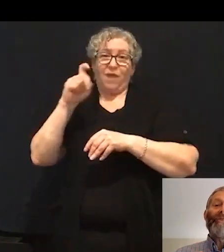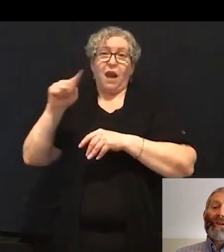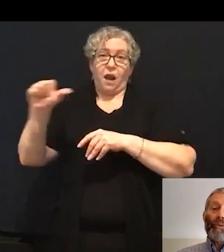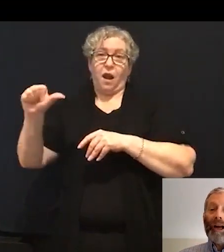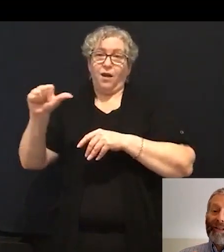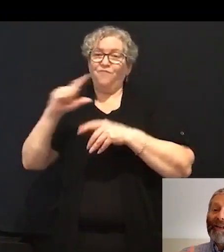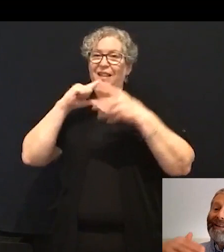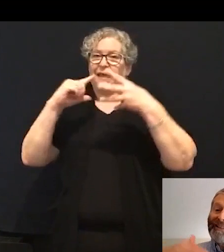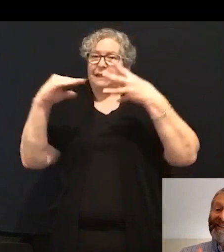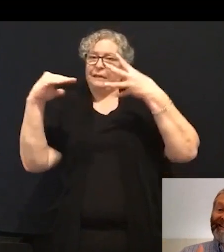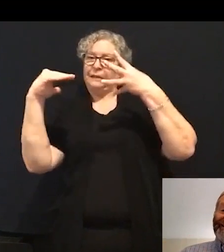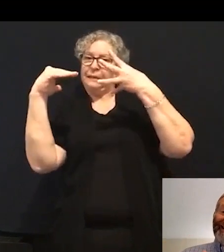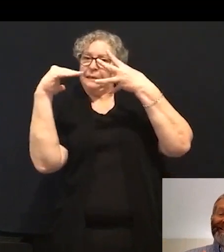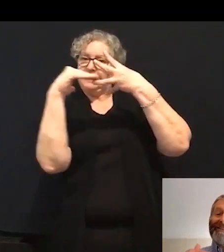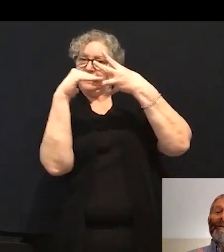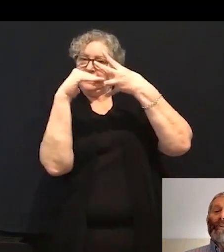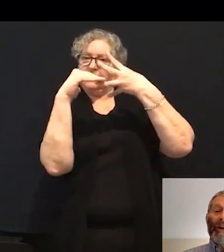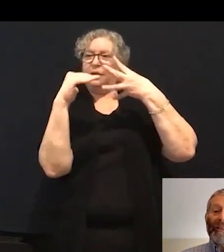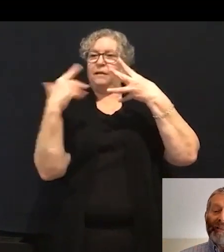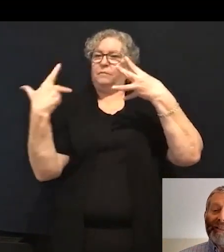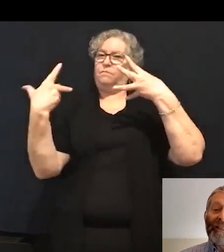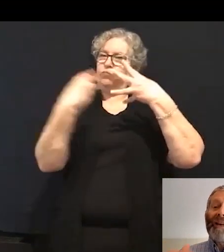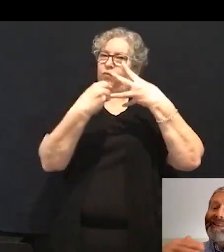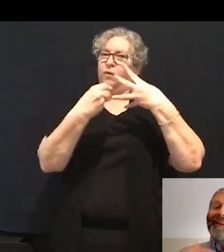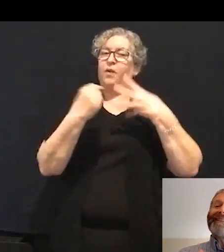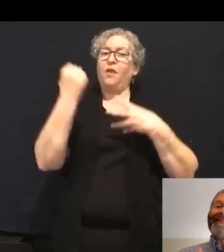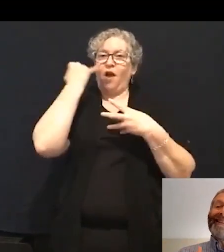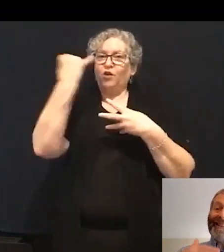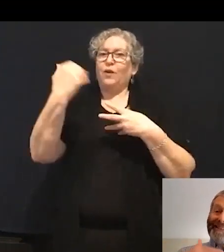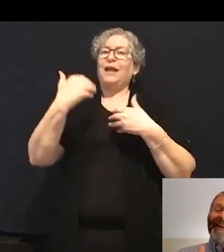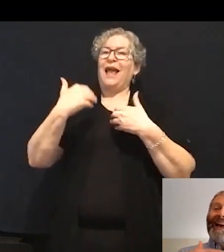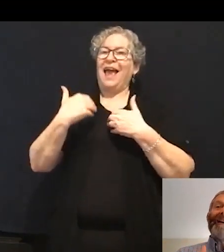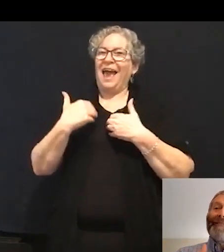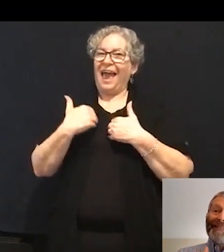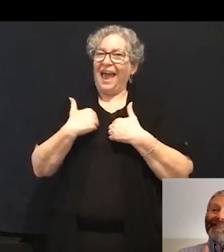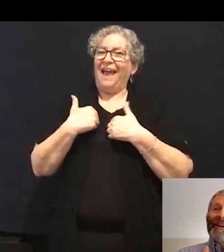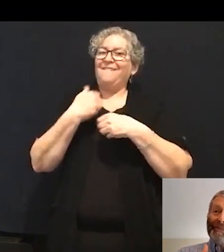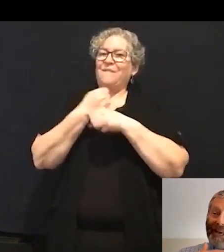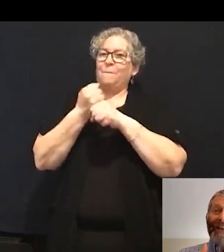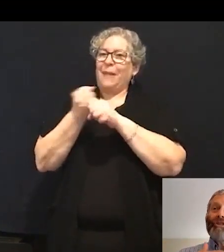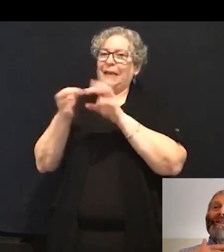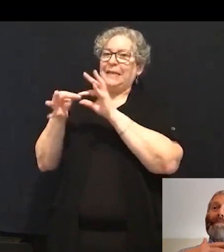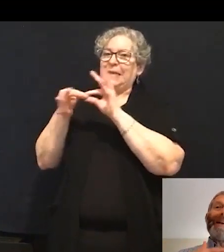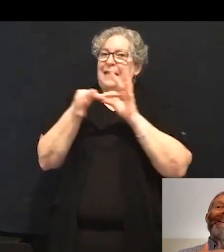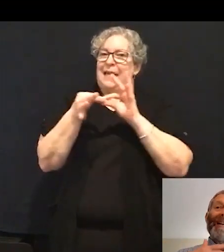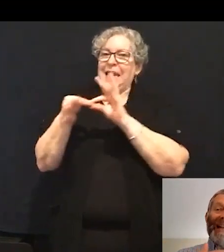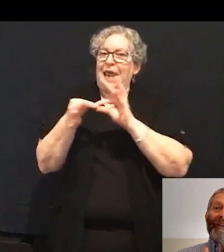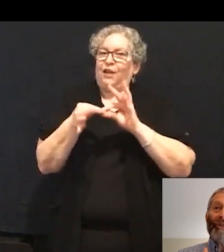and in this case, subretina, the idea is to have these cells actually make connections